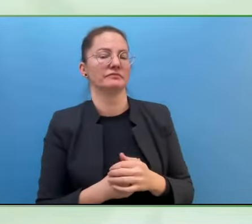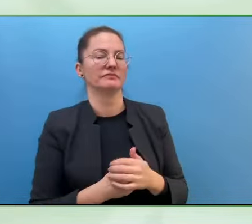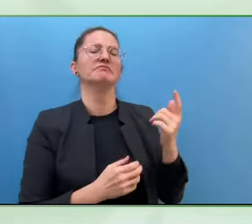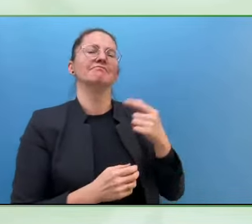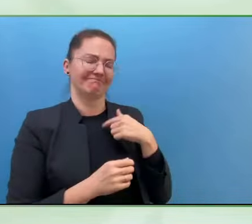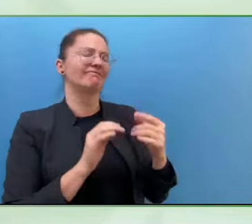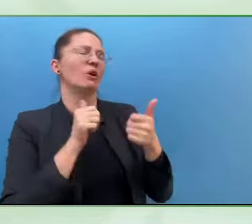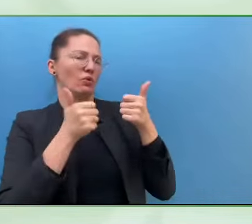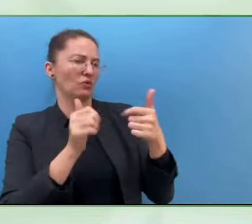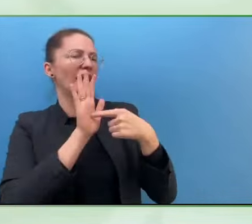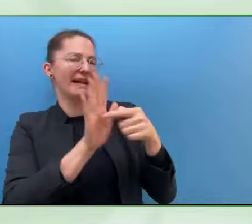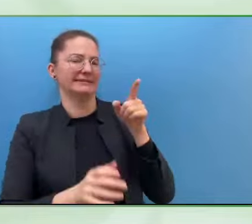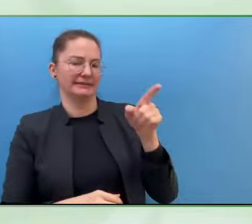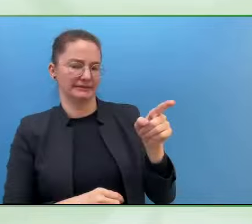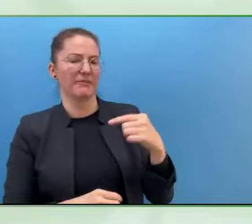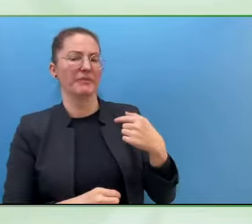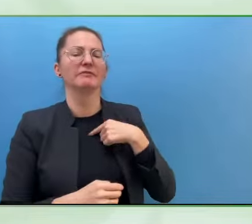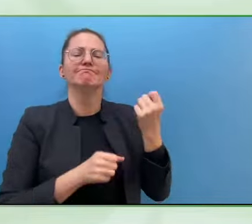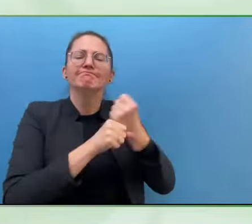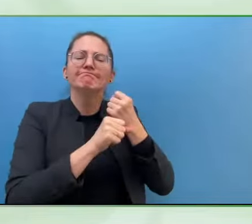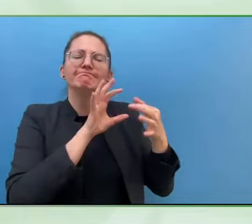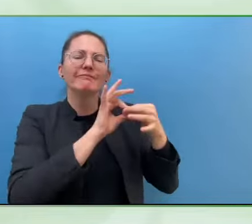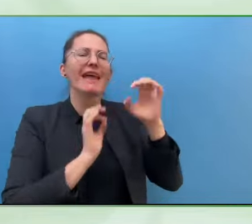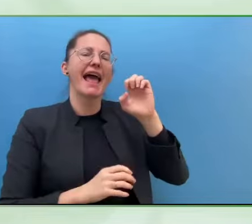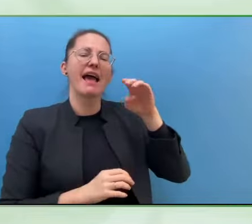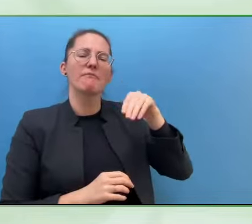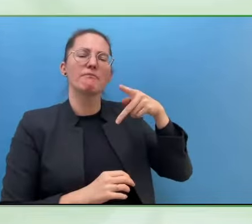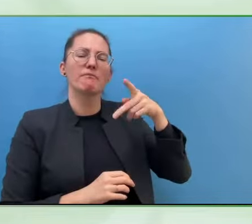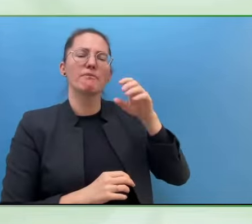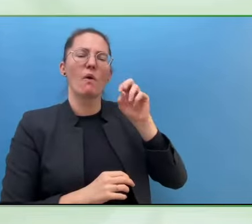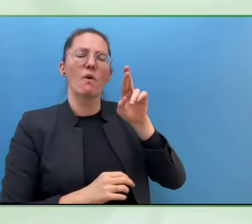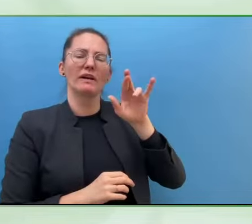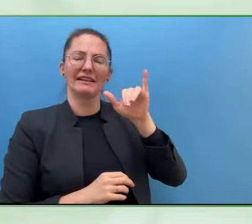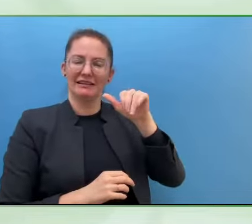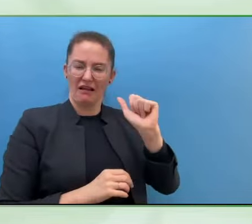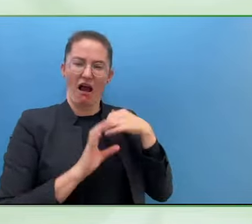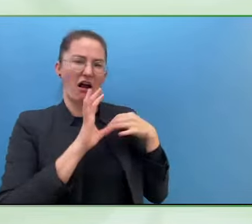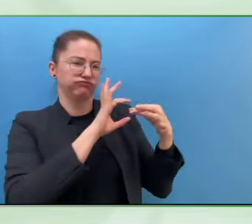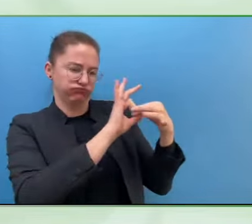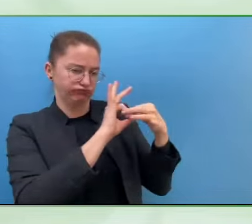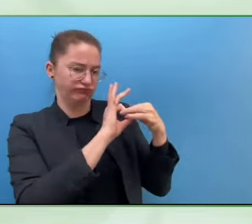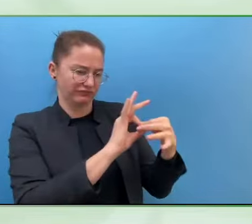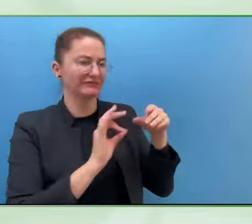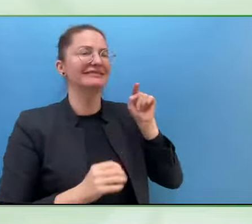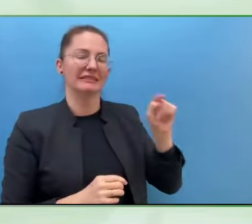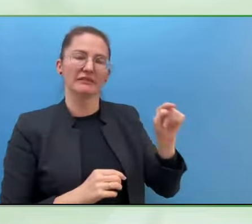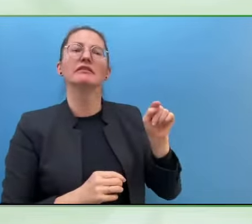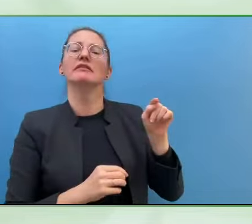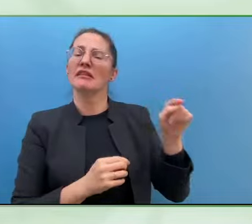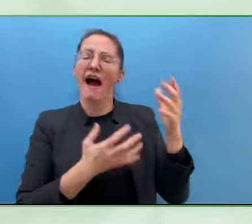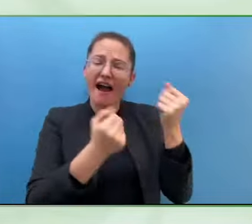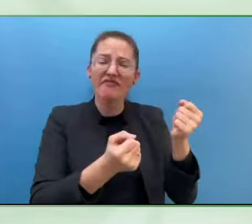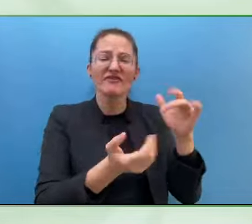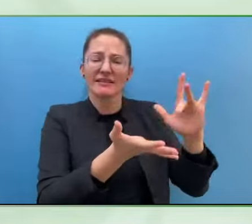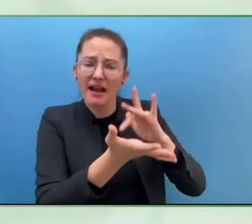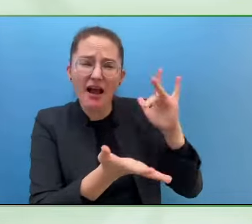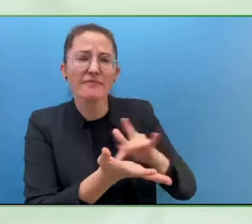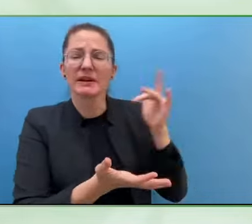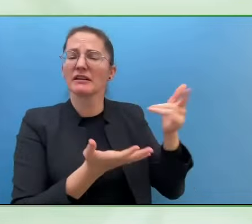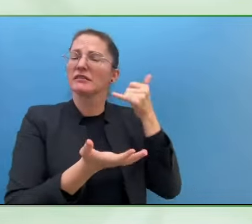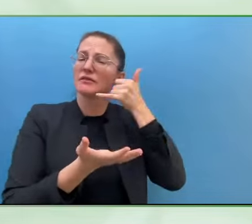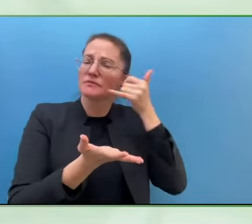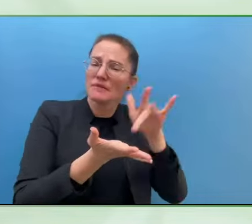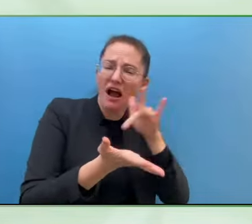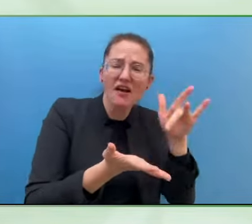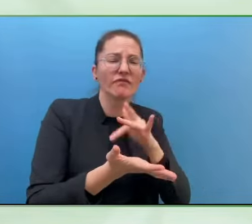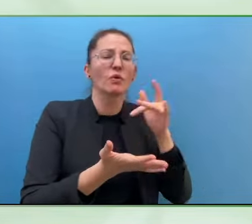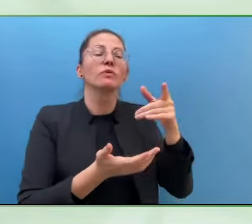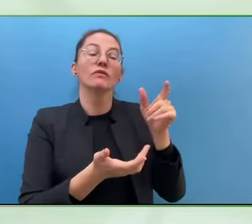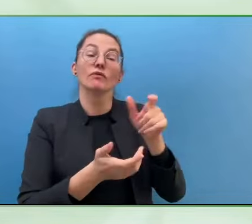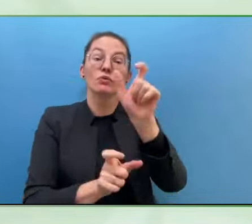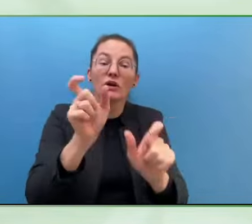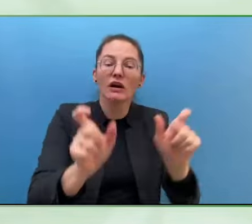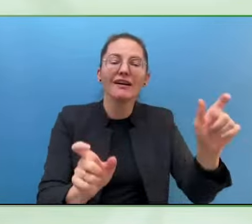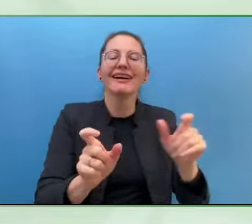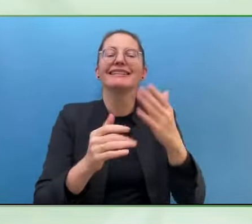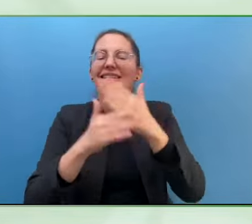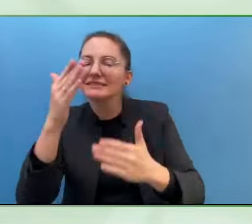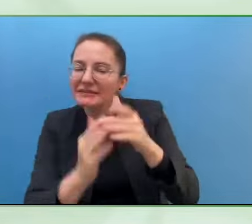So we partner and we want to educate, we want to inform and we want to enable elderly people